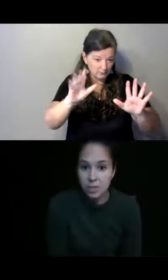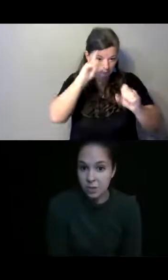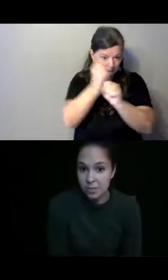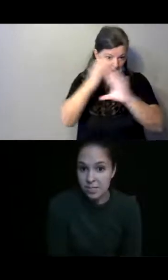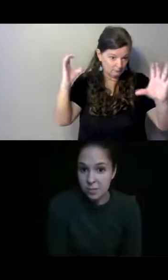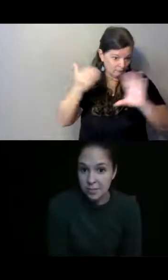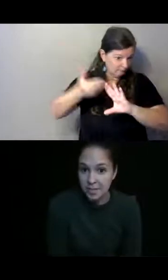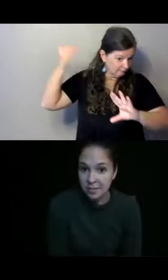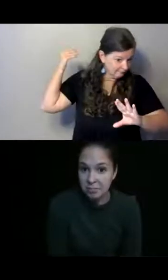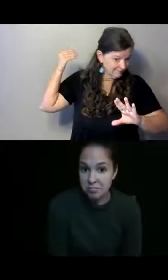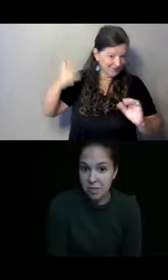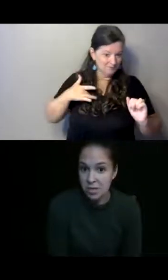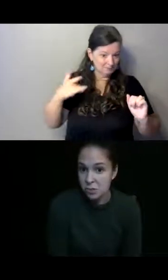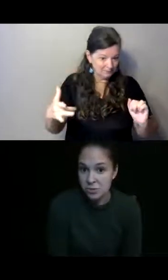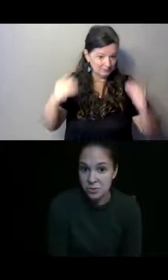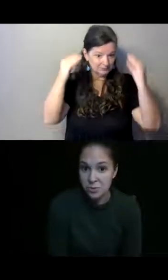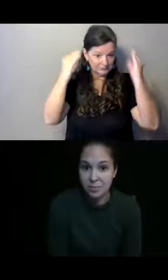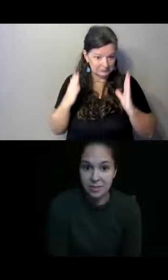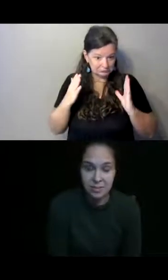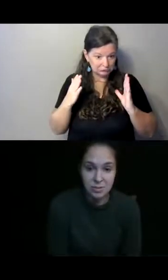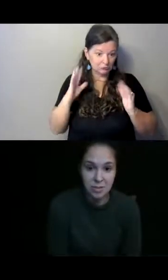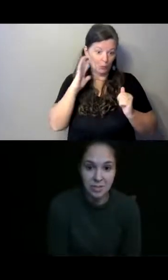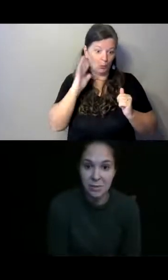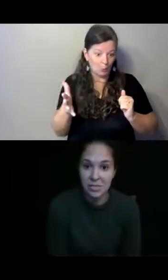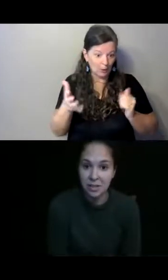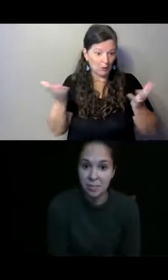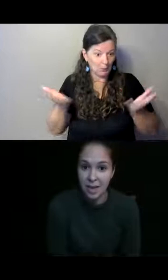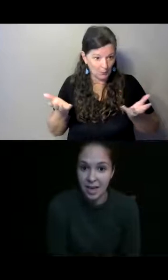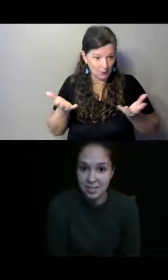So, this is something that you would do. This is something that was done in the past.